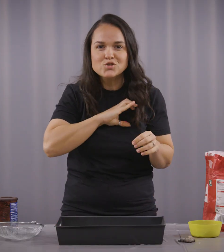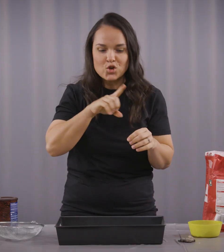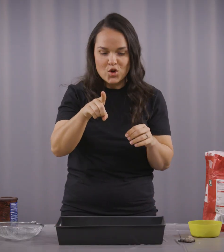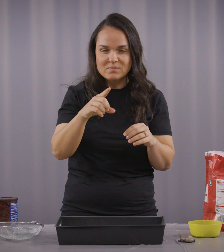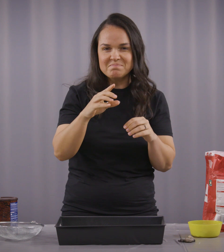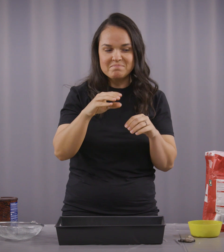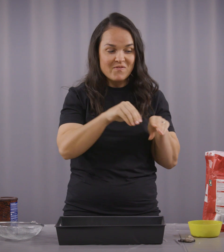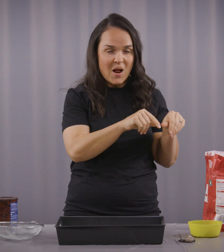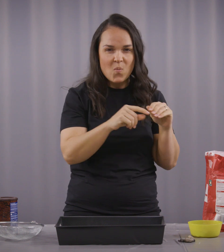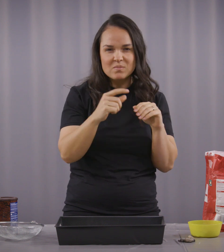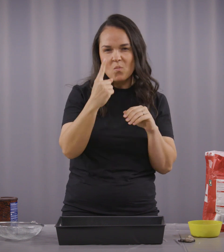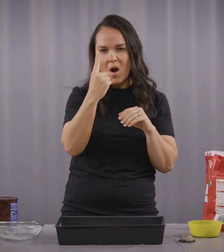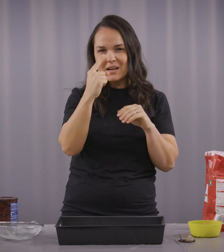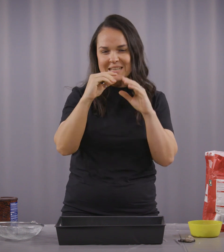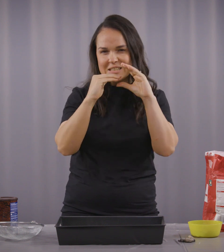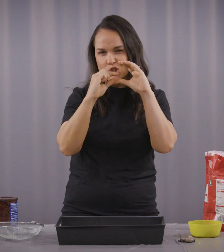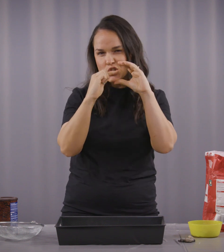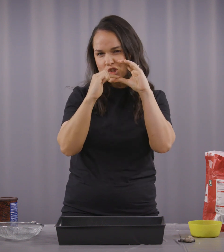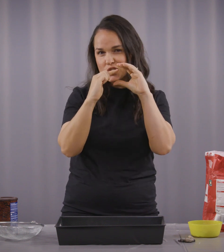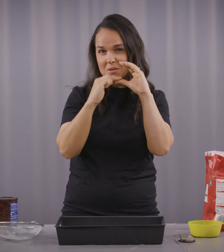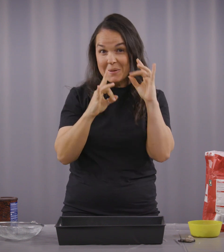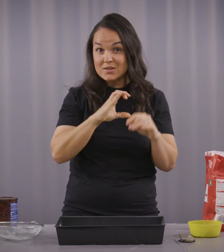Make sure to have the flower to a depth about an inch.